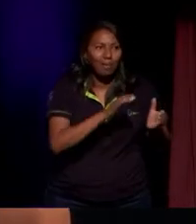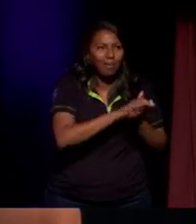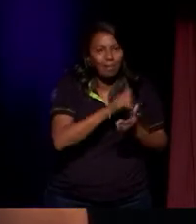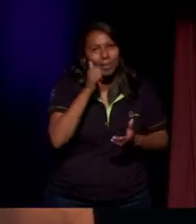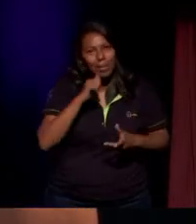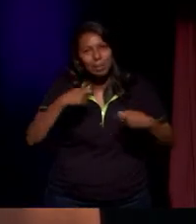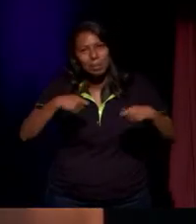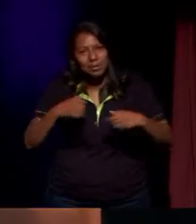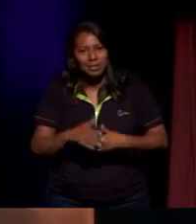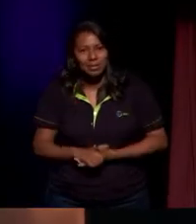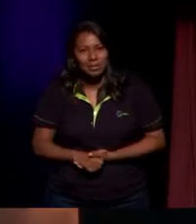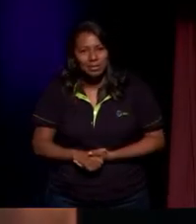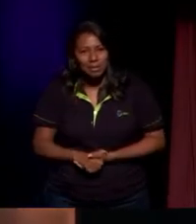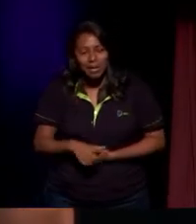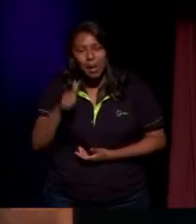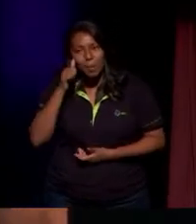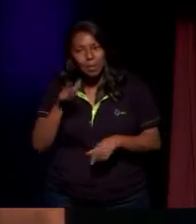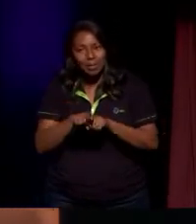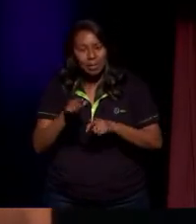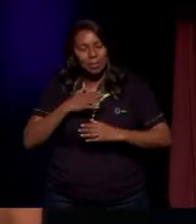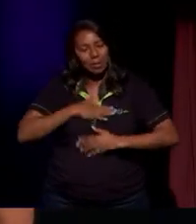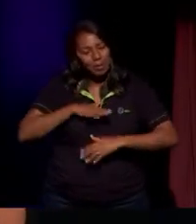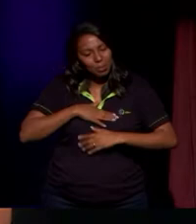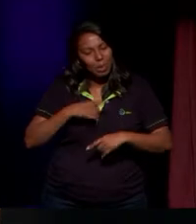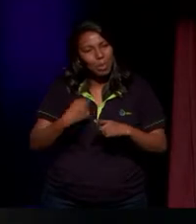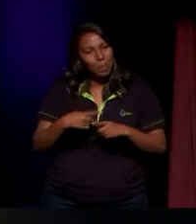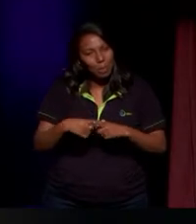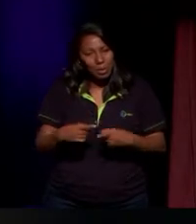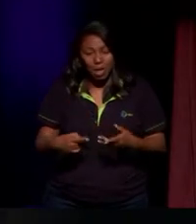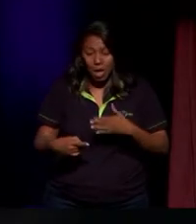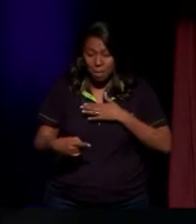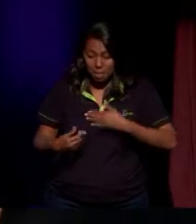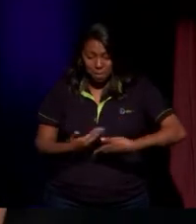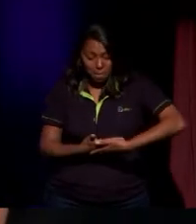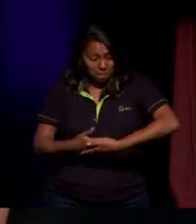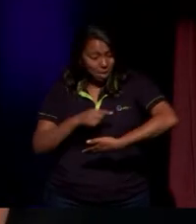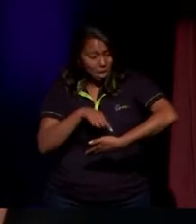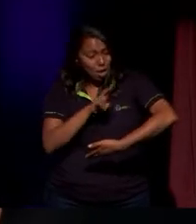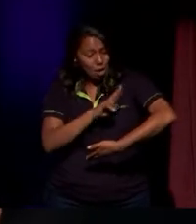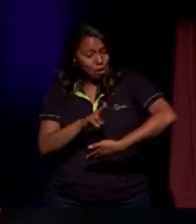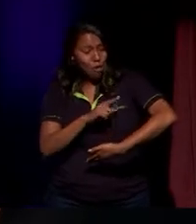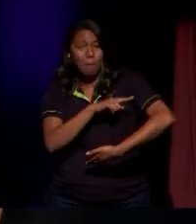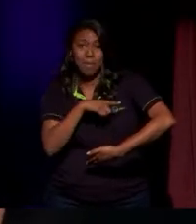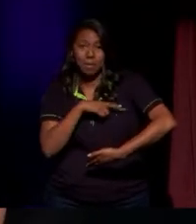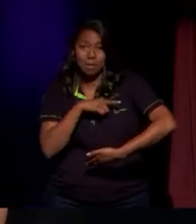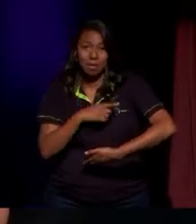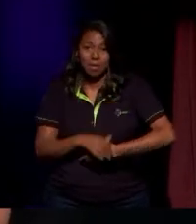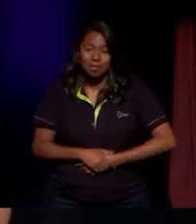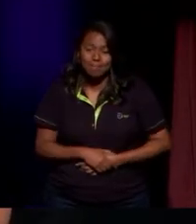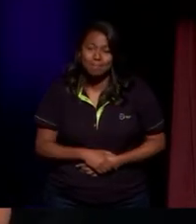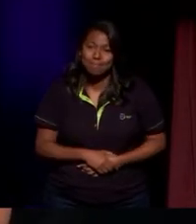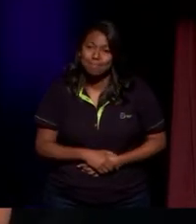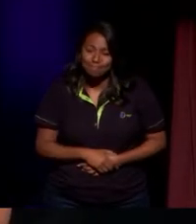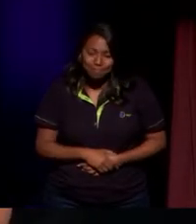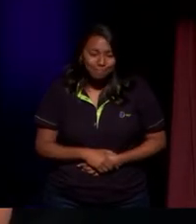and she is quiet that she succeeded, even if she does not agree with it, there is no alternative.